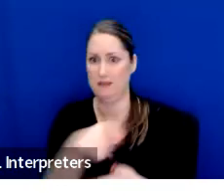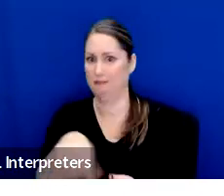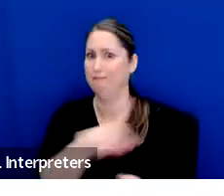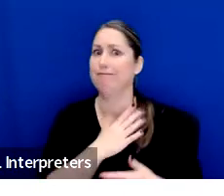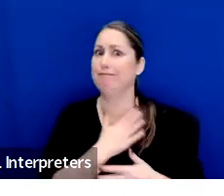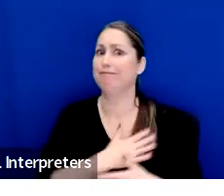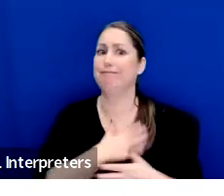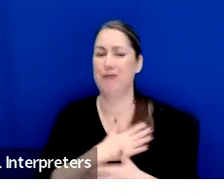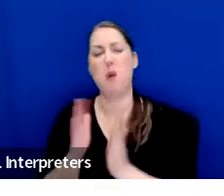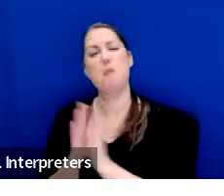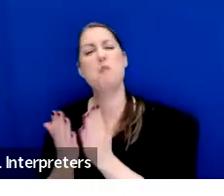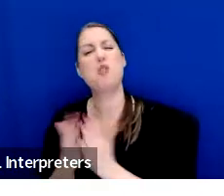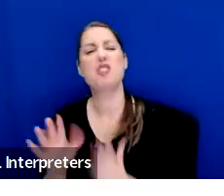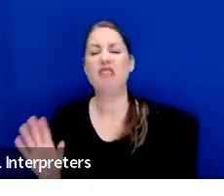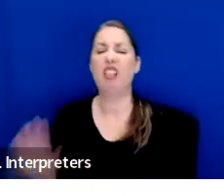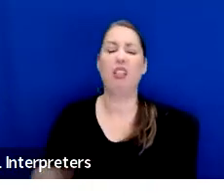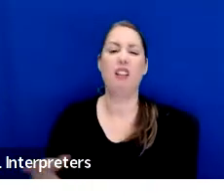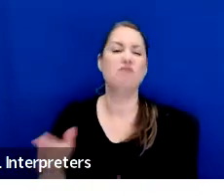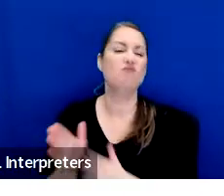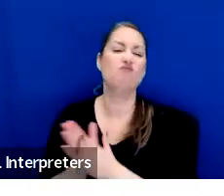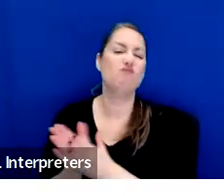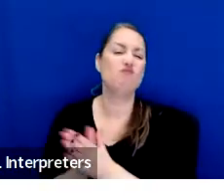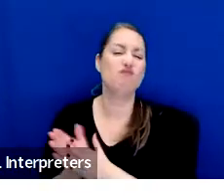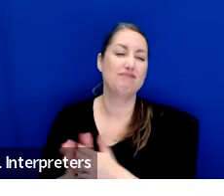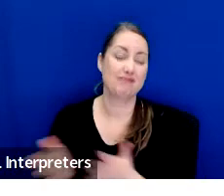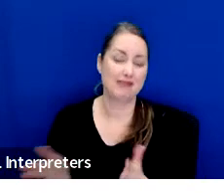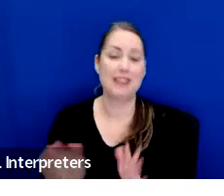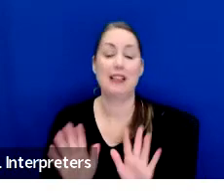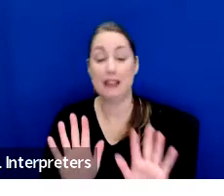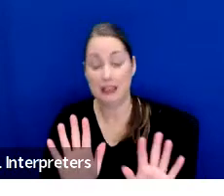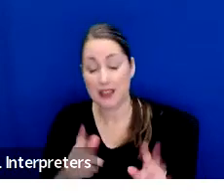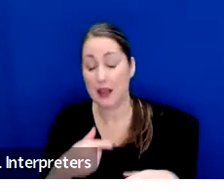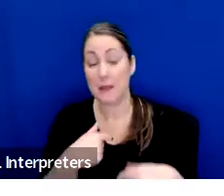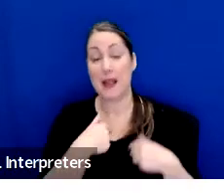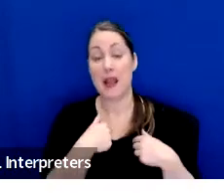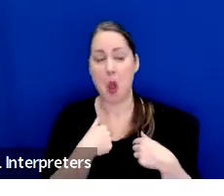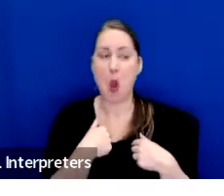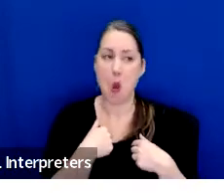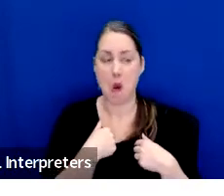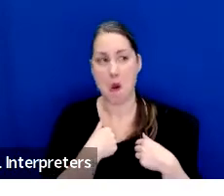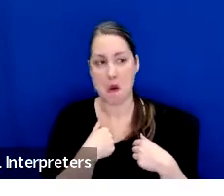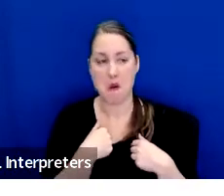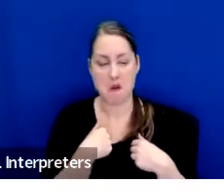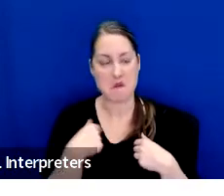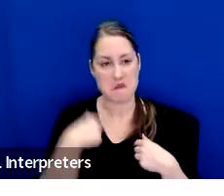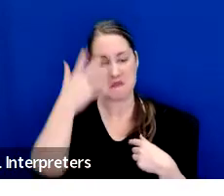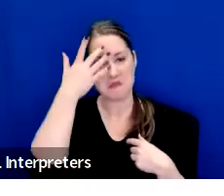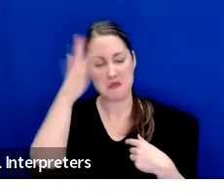And I'm not saying that I'm some kind of like genius content creator or like instructional designer, anything like that.